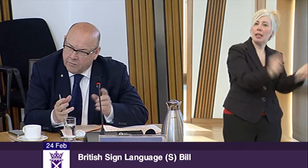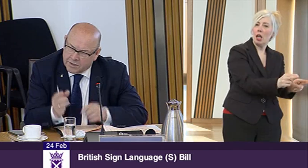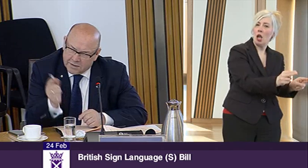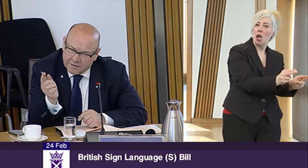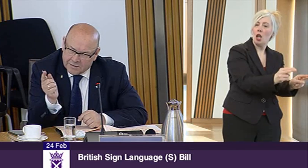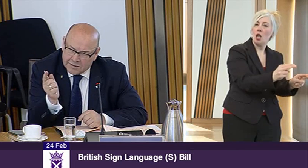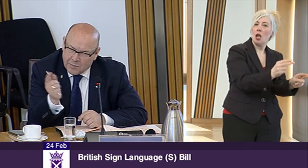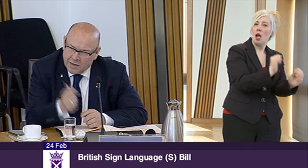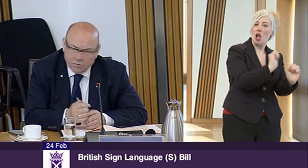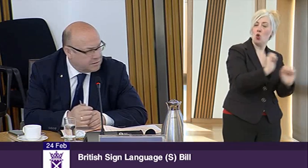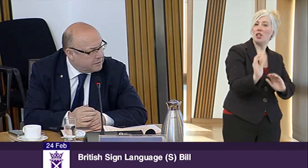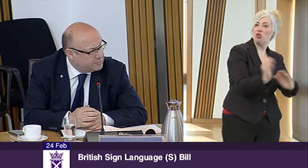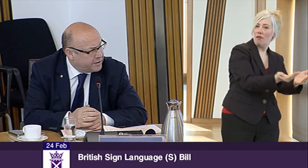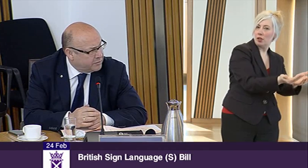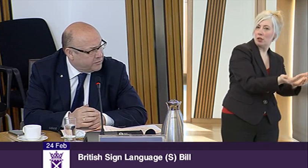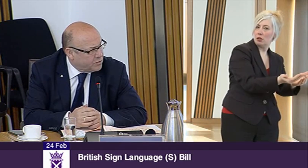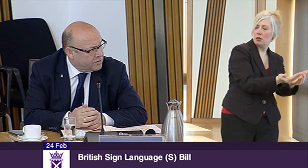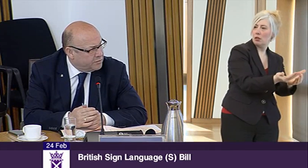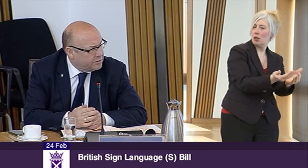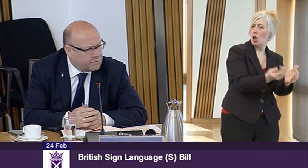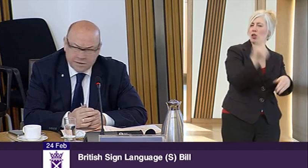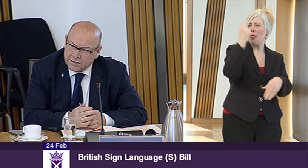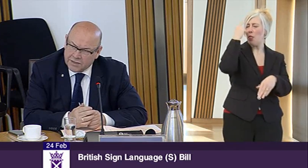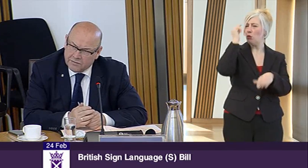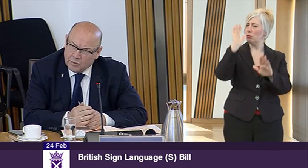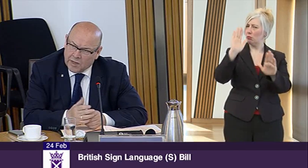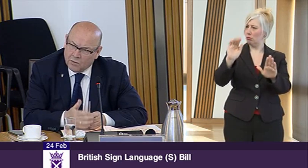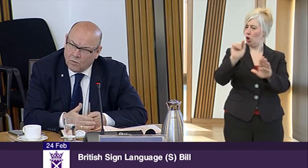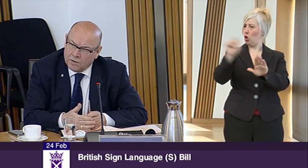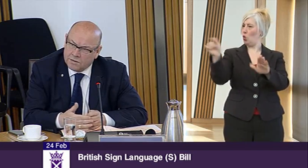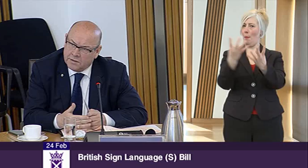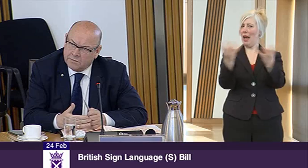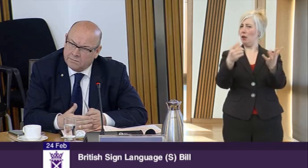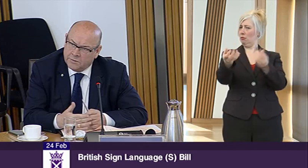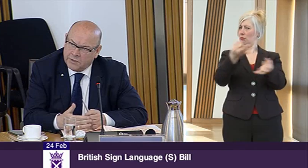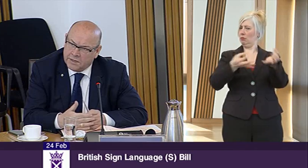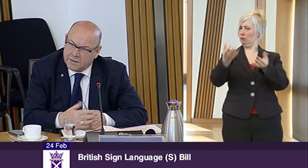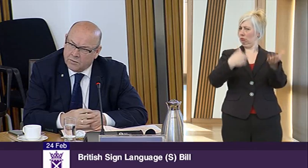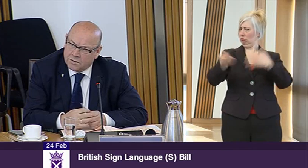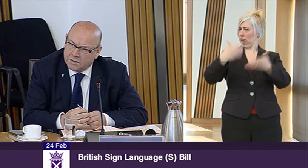in terms of the services that you provide? Correct me if I am wrong, but the panel suggested